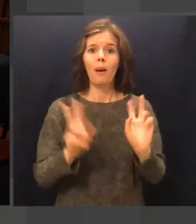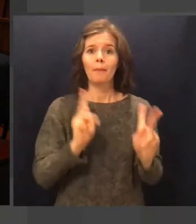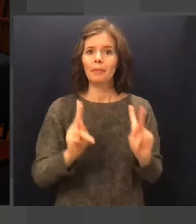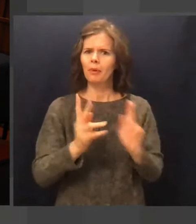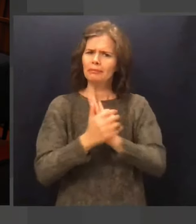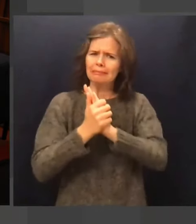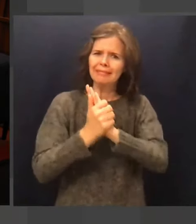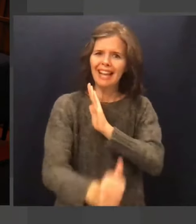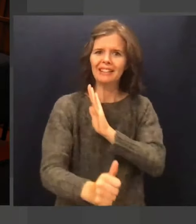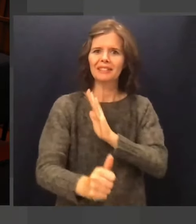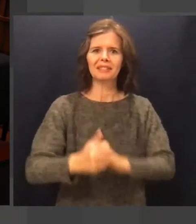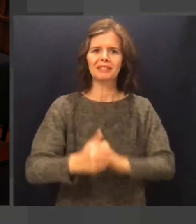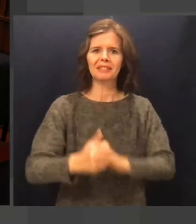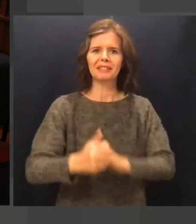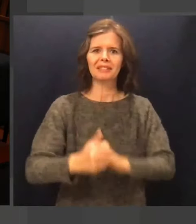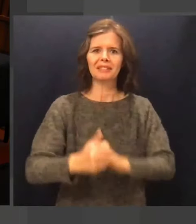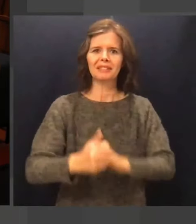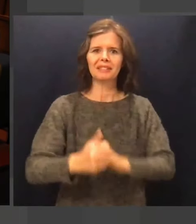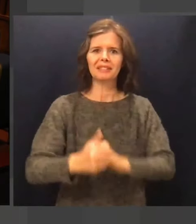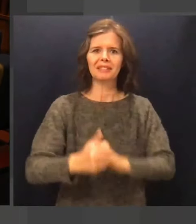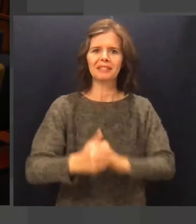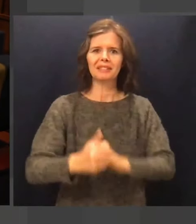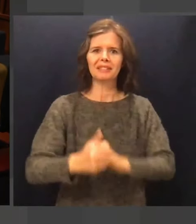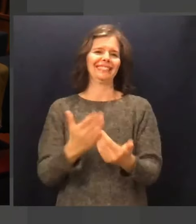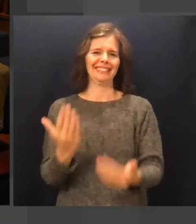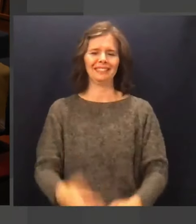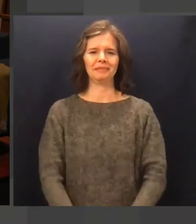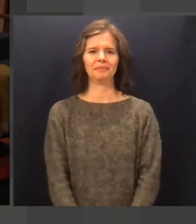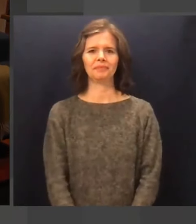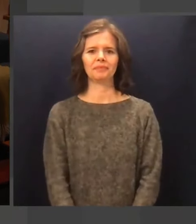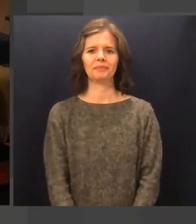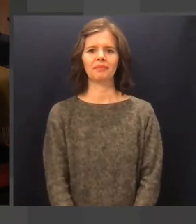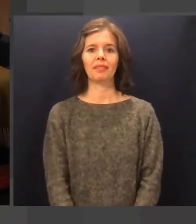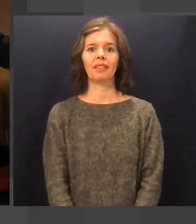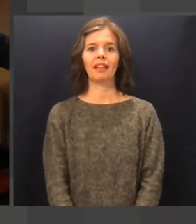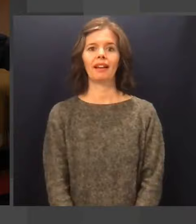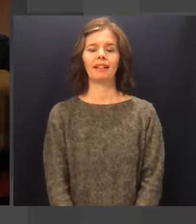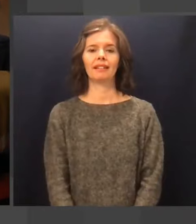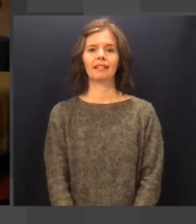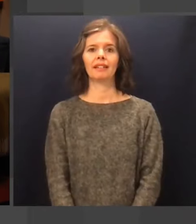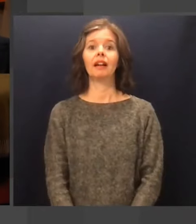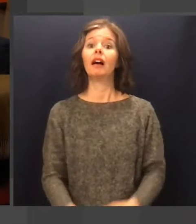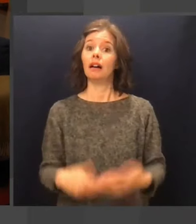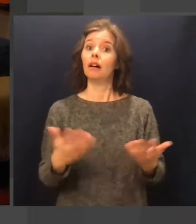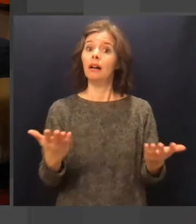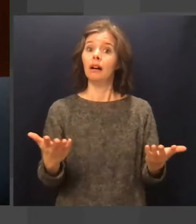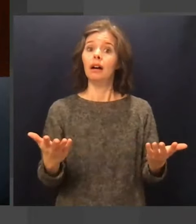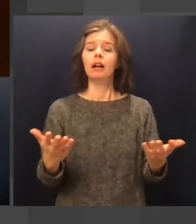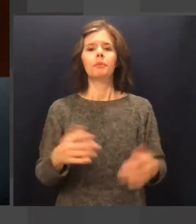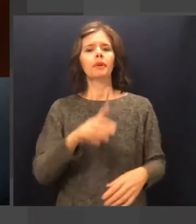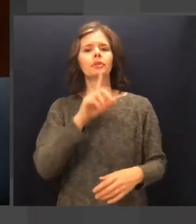TALENTED THAT IT'S ACTUALLY